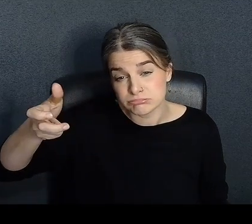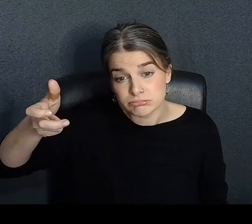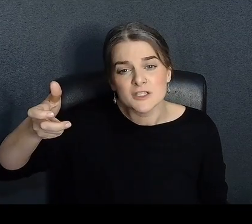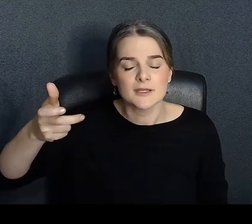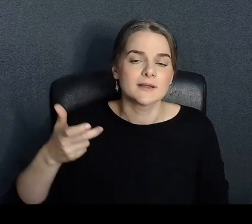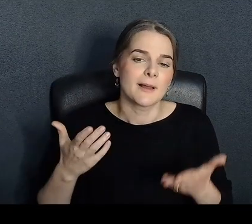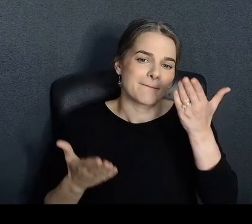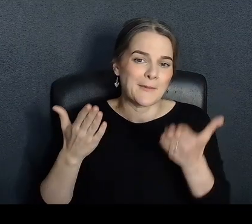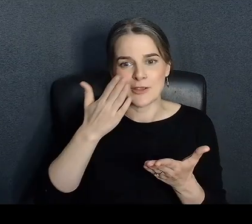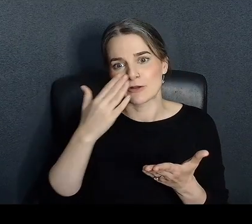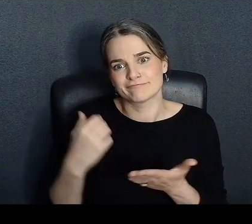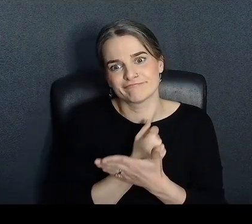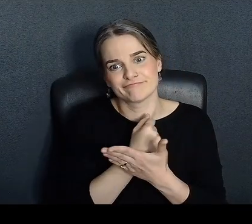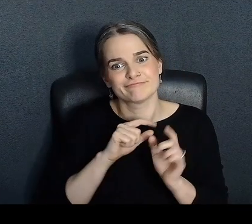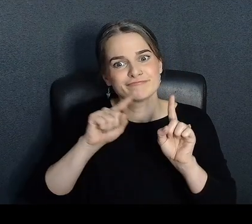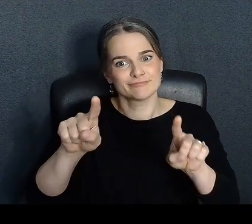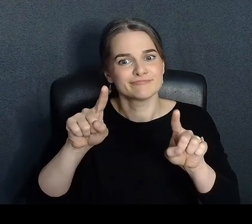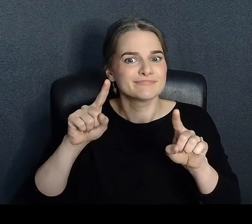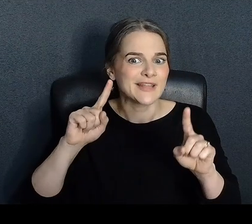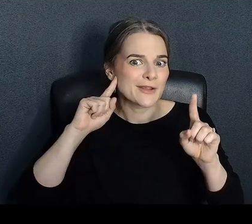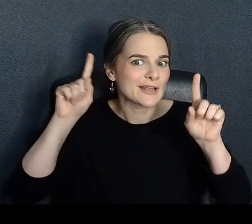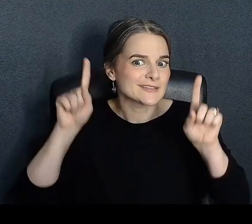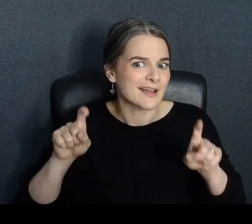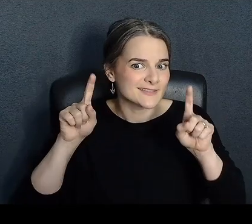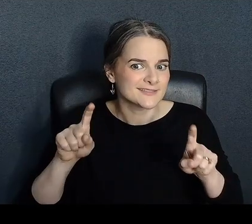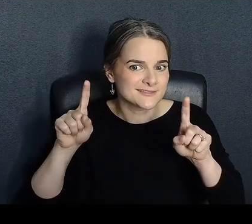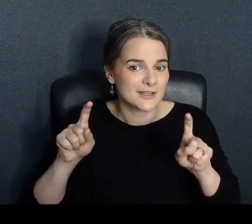It's always good to have a baseline as well.